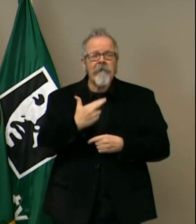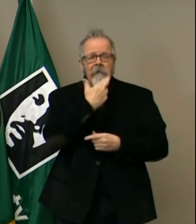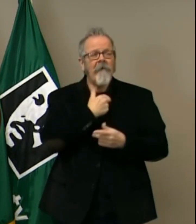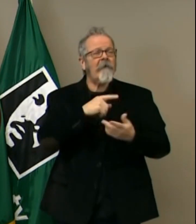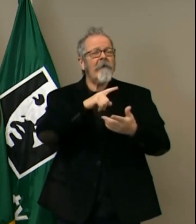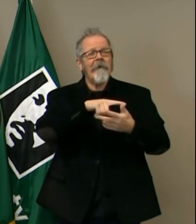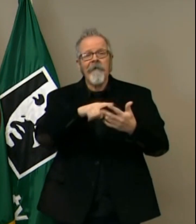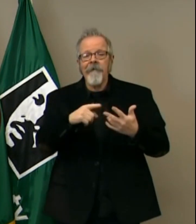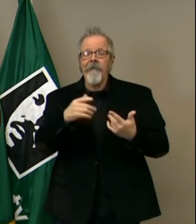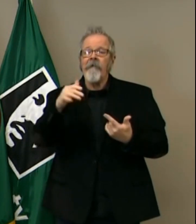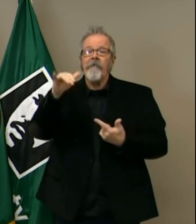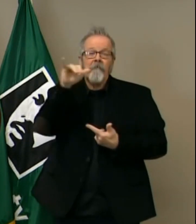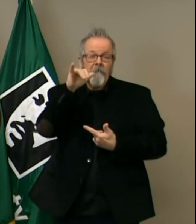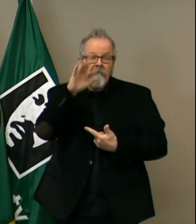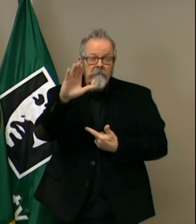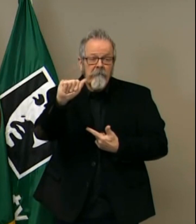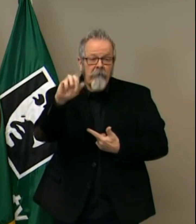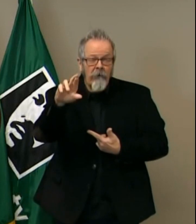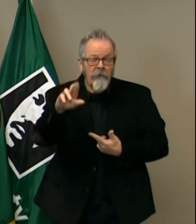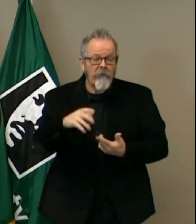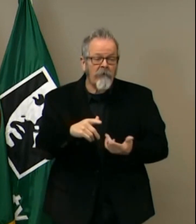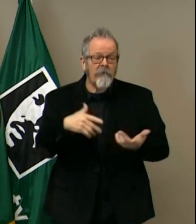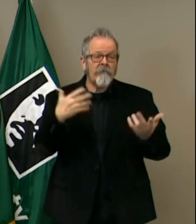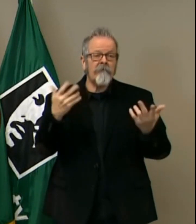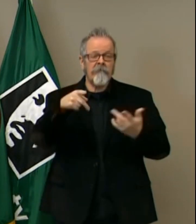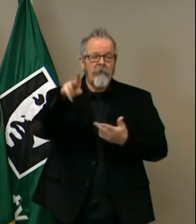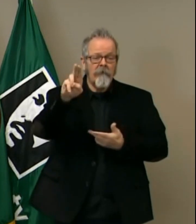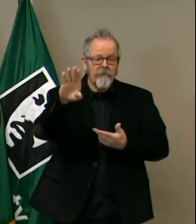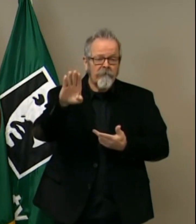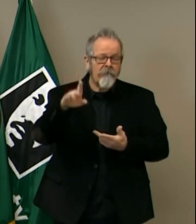ice-cream parlors wine and beer tasting venues breweries